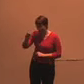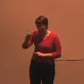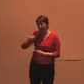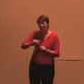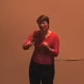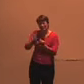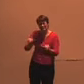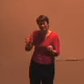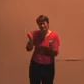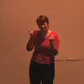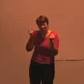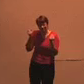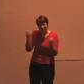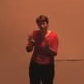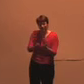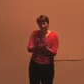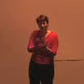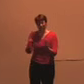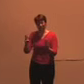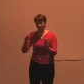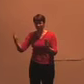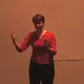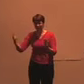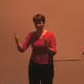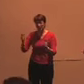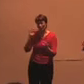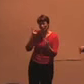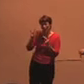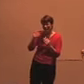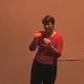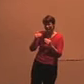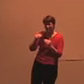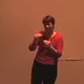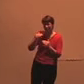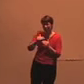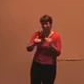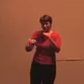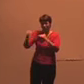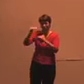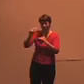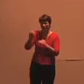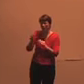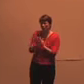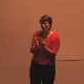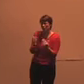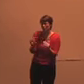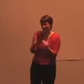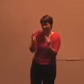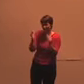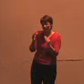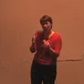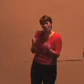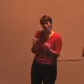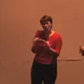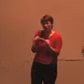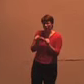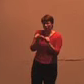So you will see these layers of the bookshelves. So it's an endless library.